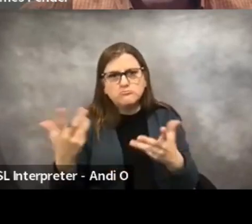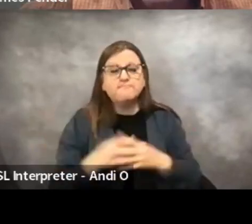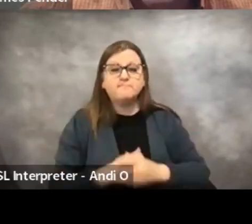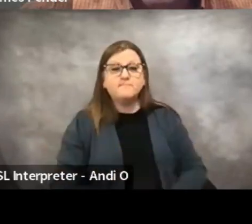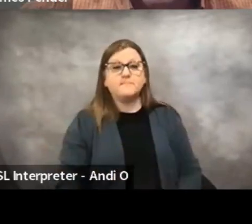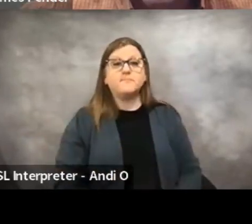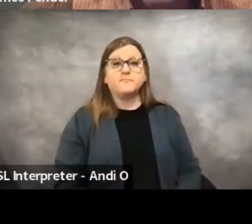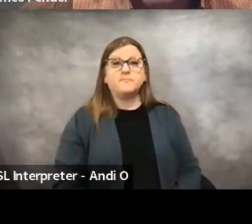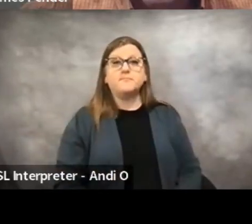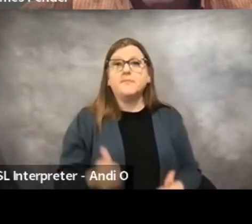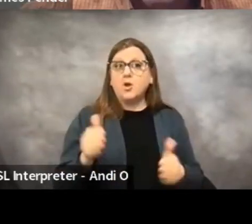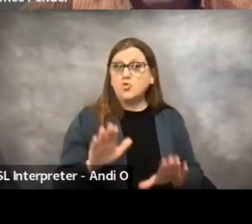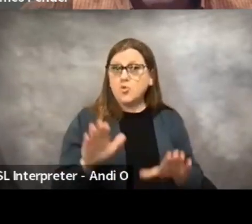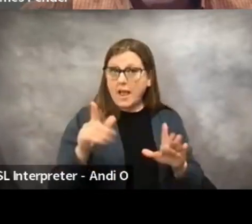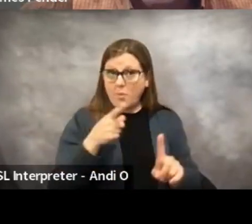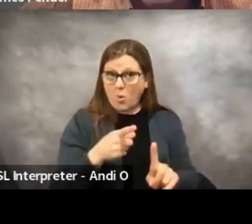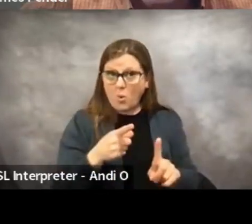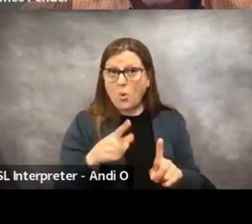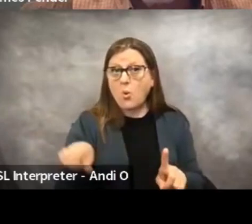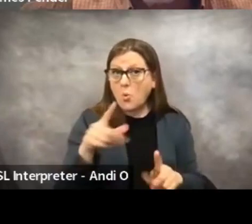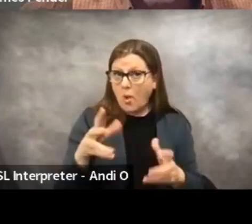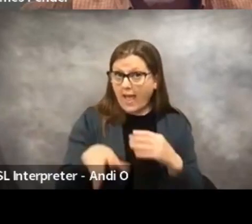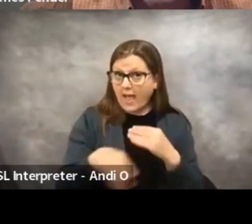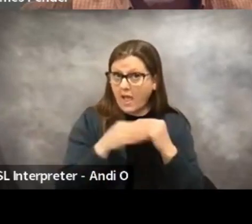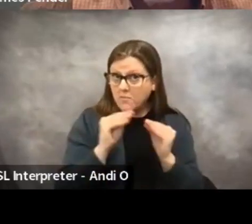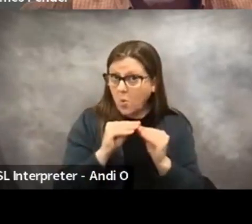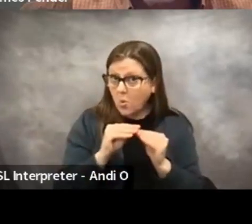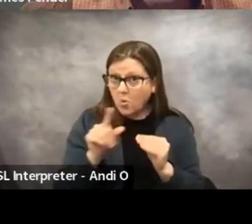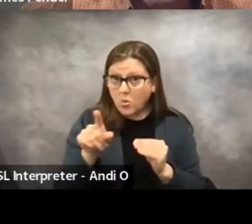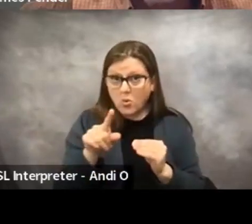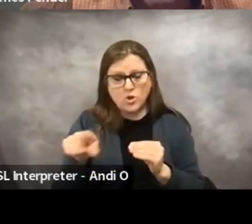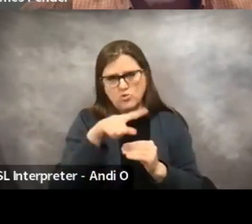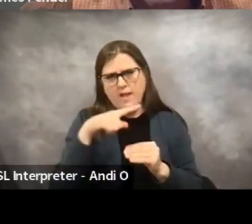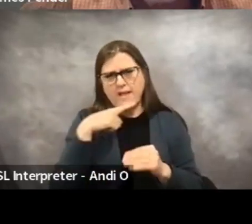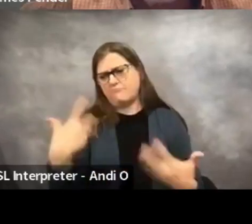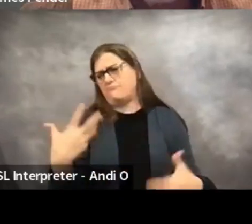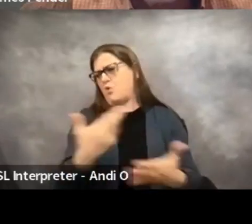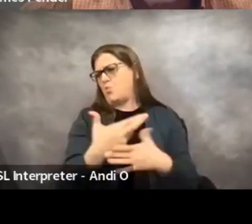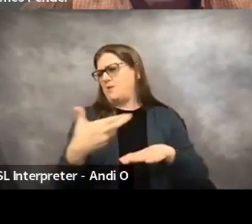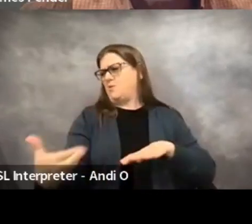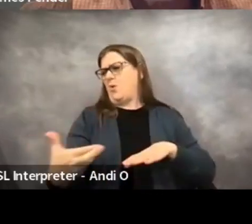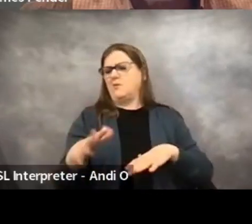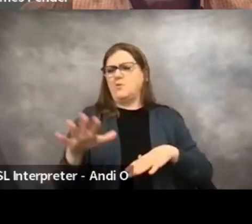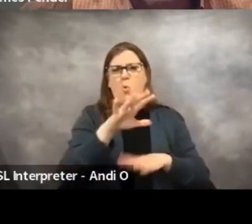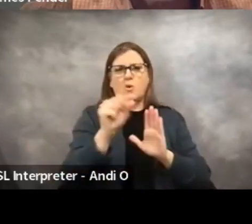Maria Crowley: Great point, does anybody want to add anything to that you guys have a wealth of resources in your states. But as Drew mentioned, there are some